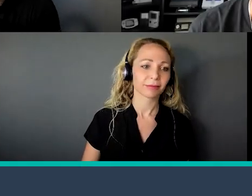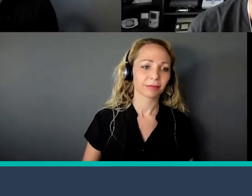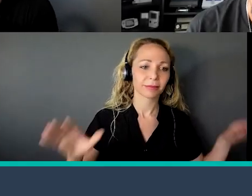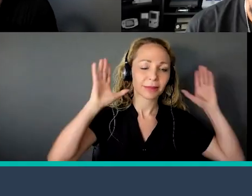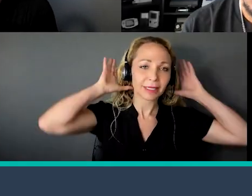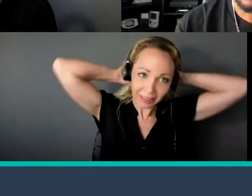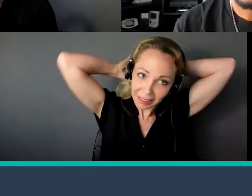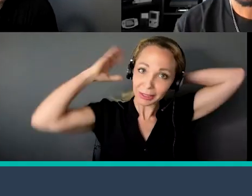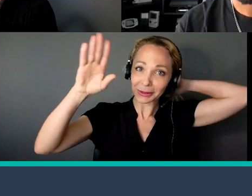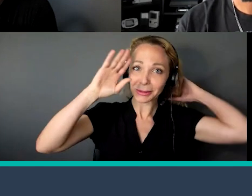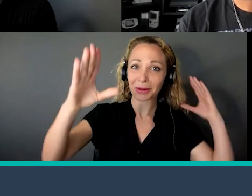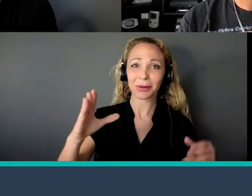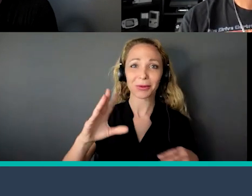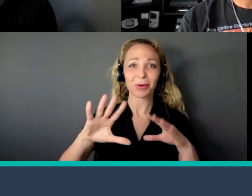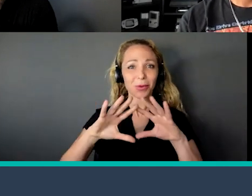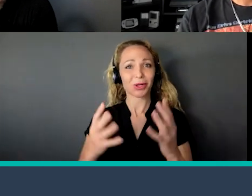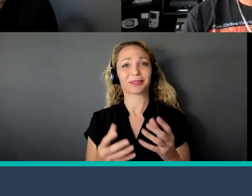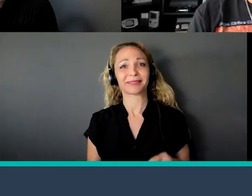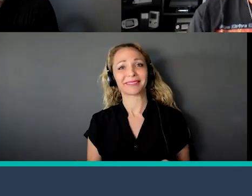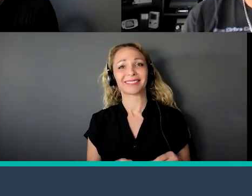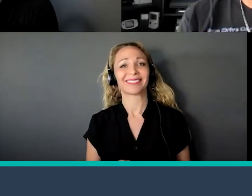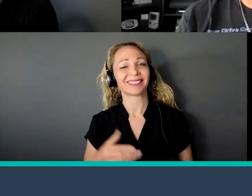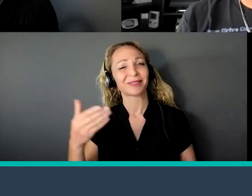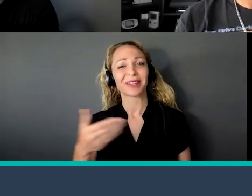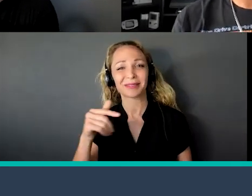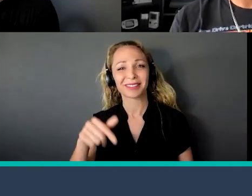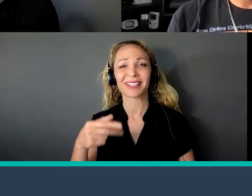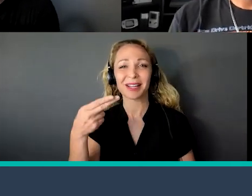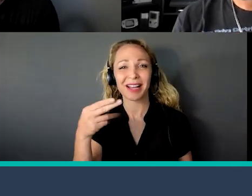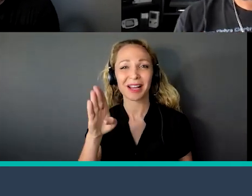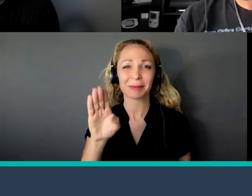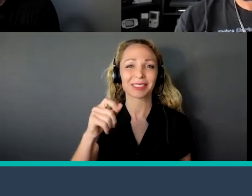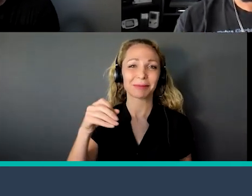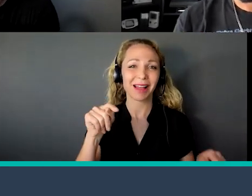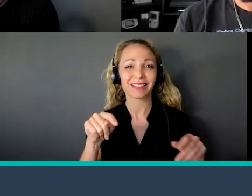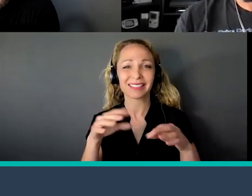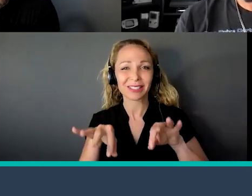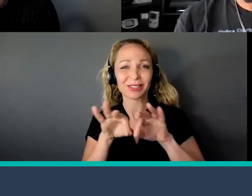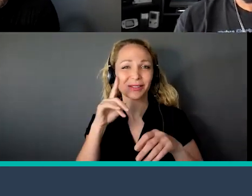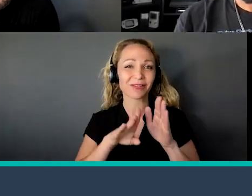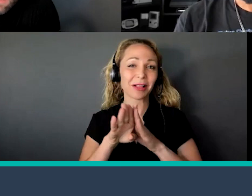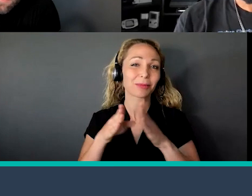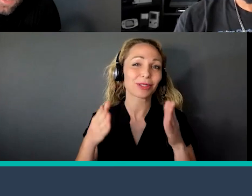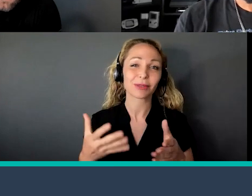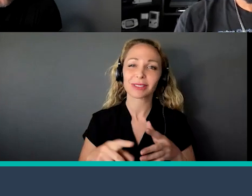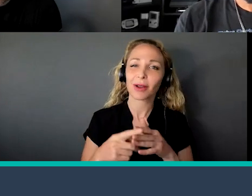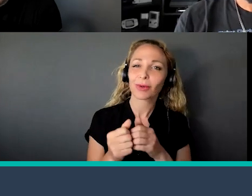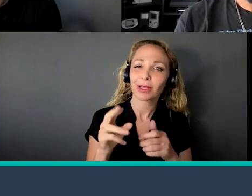HELLO, WORLD. WELCOME TO HubSpot ESSENTIALS FOR DEVELOPERS. GETTING STARTED WITH CUSTOM OBJECTS.